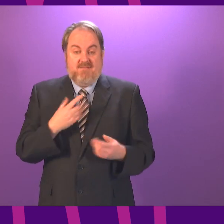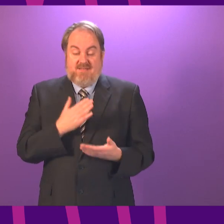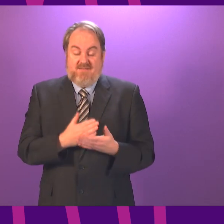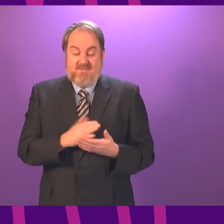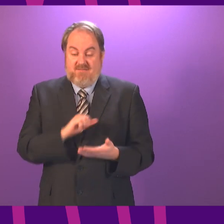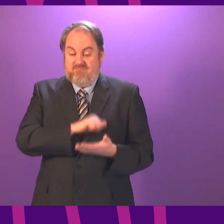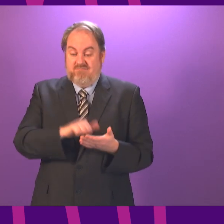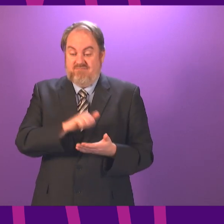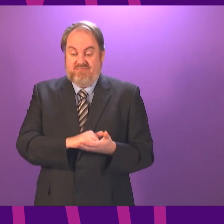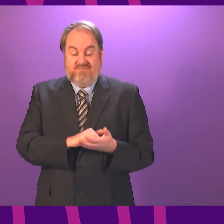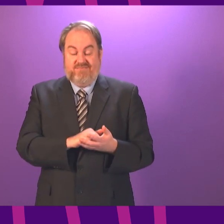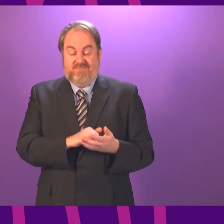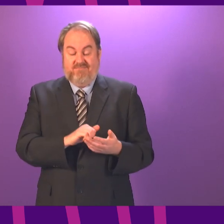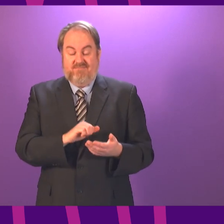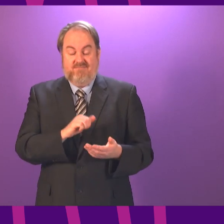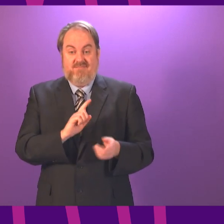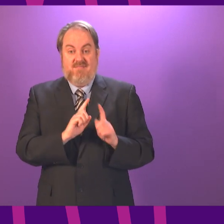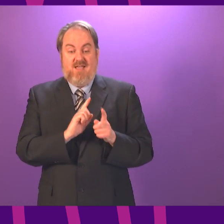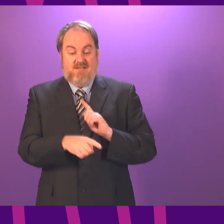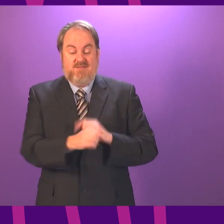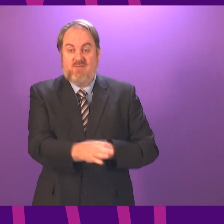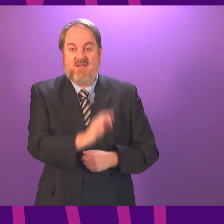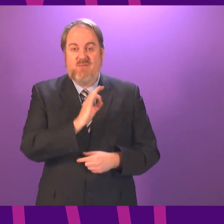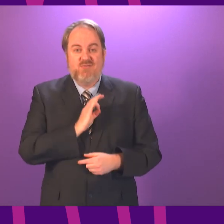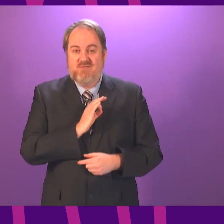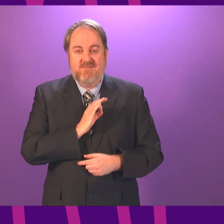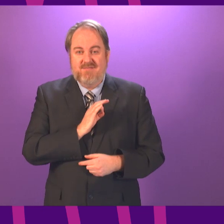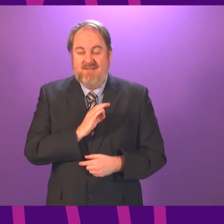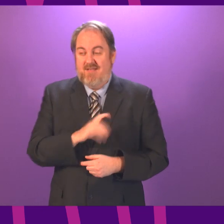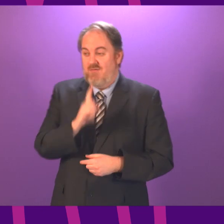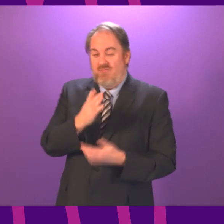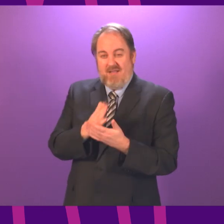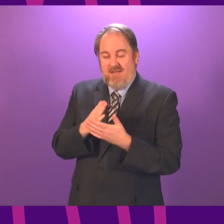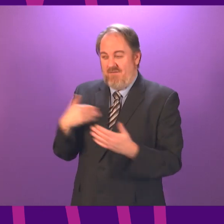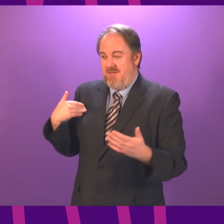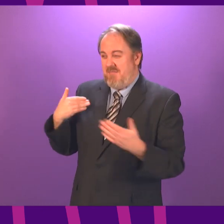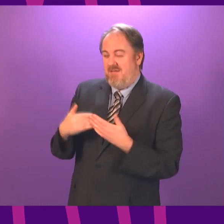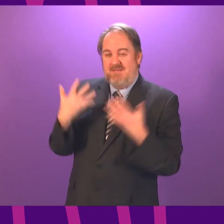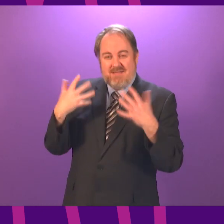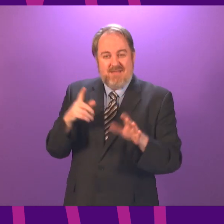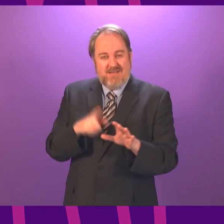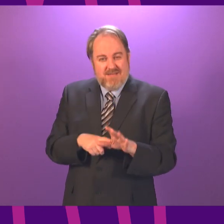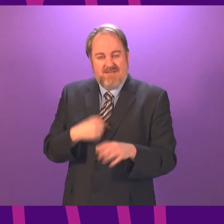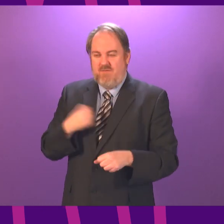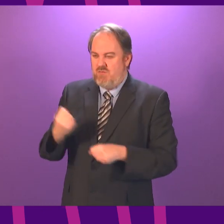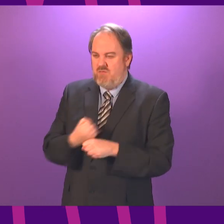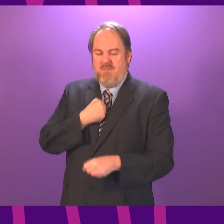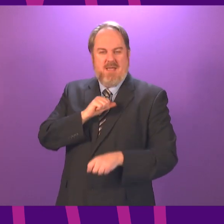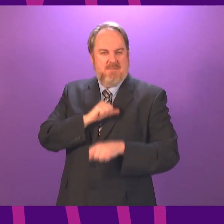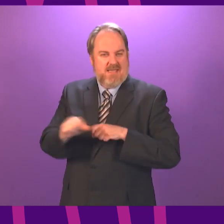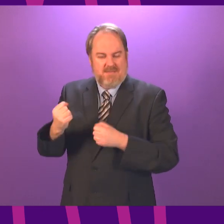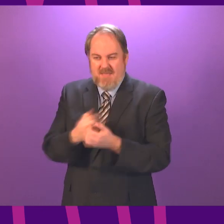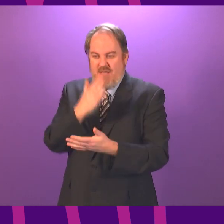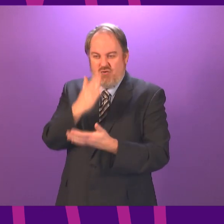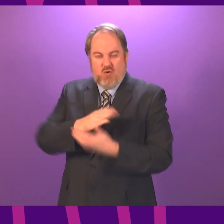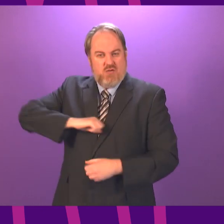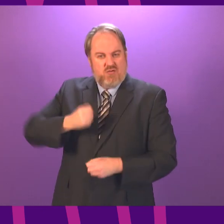to do nothing other than my best, and to ensure that the Government is also doing its best,